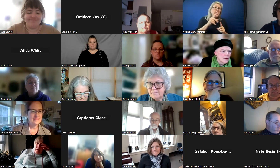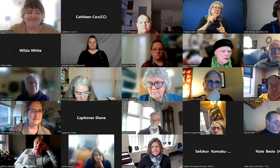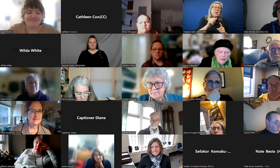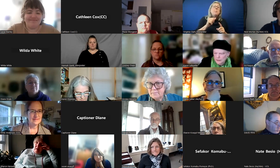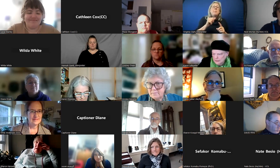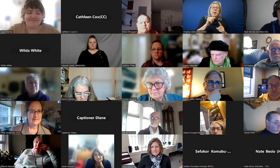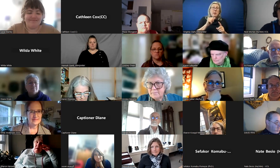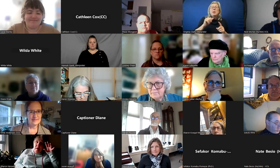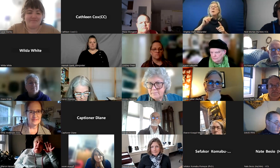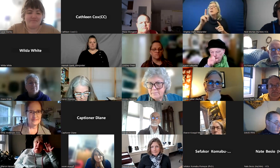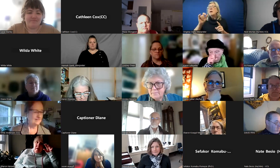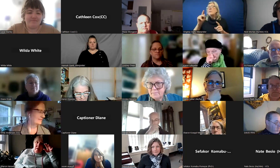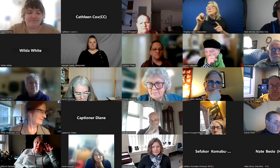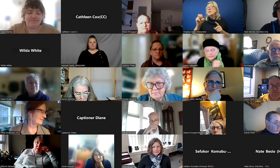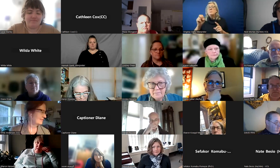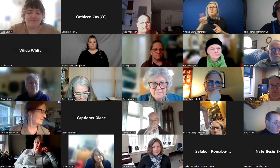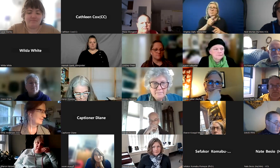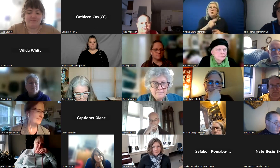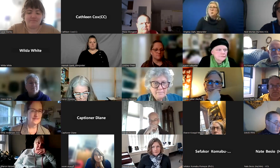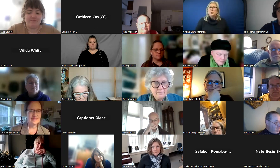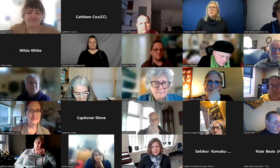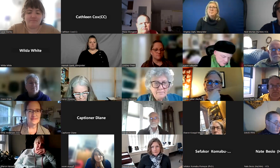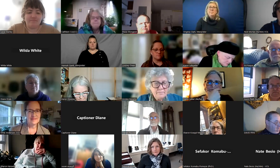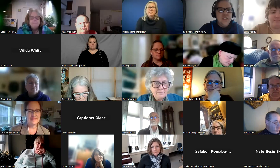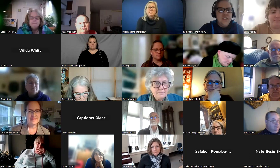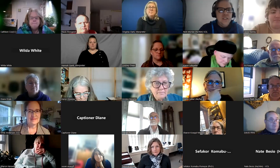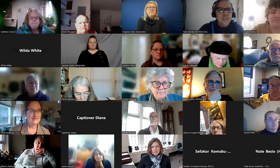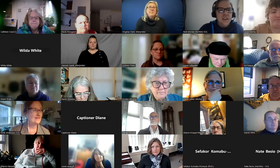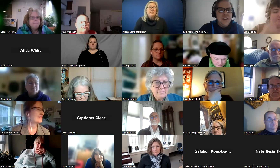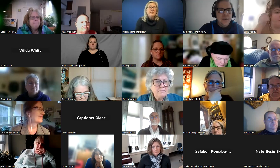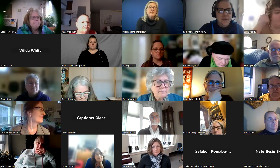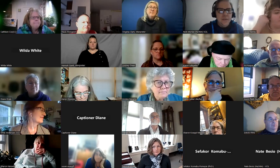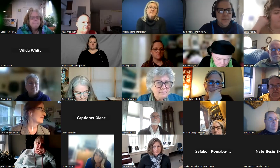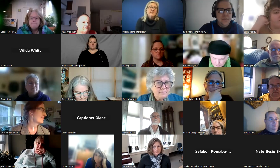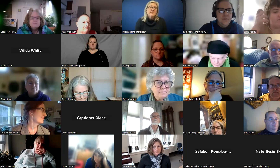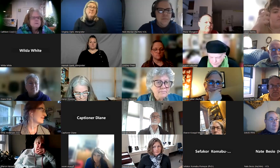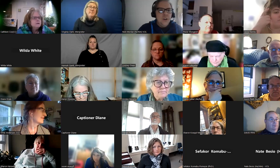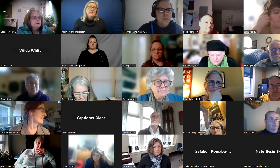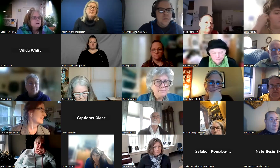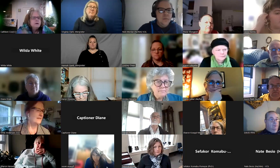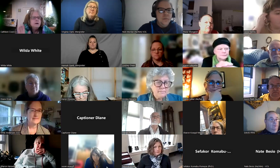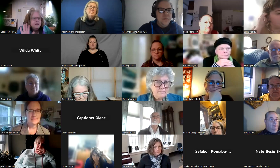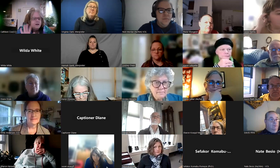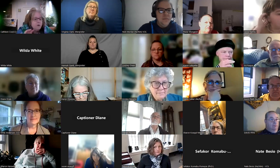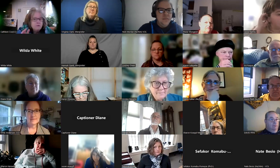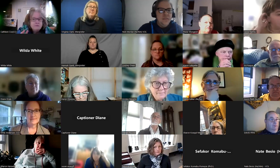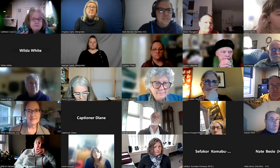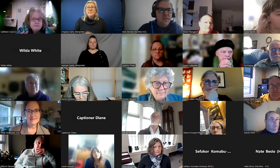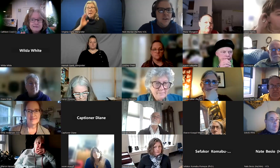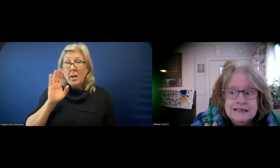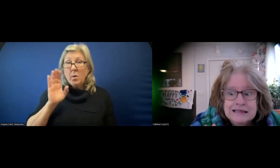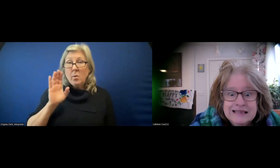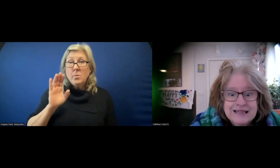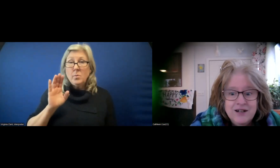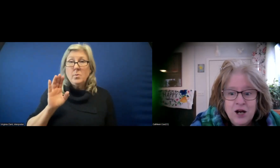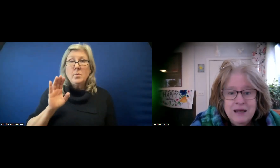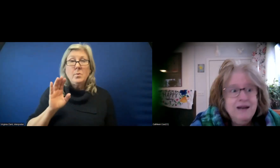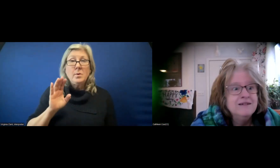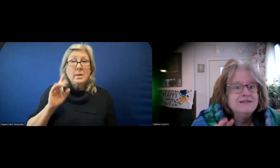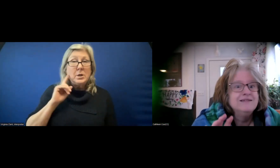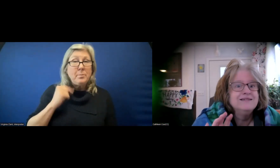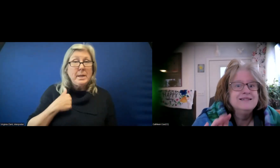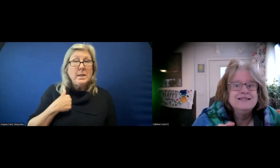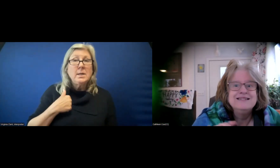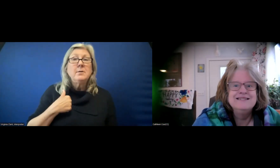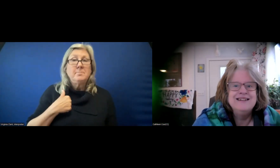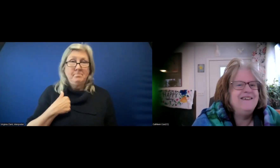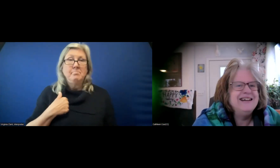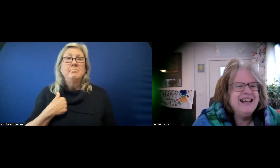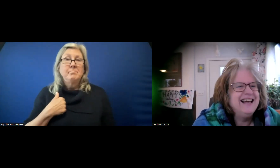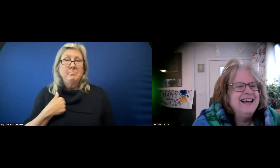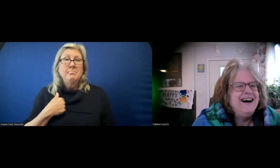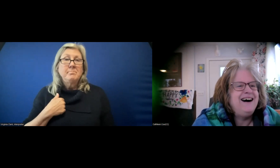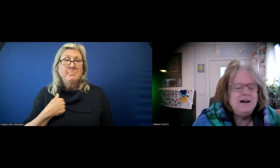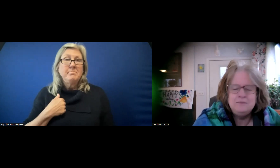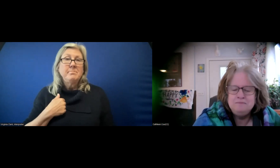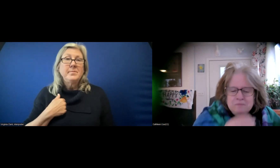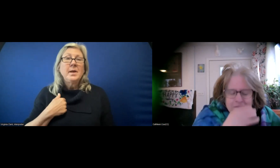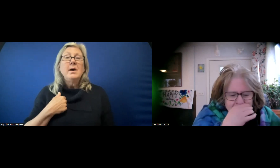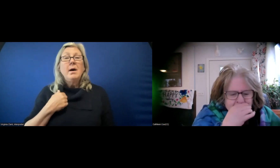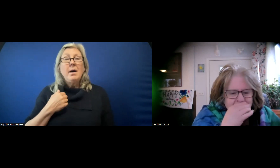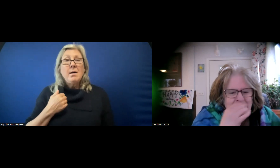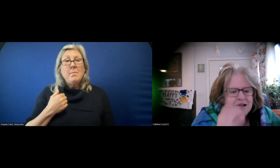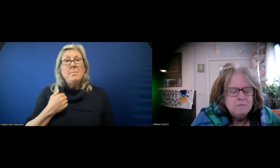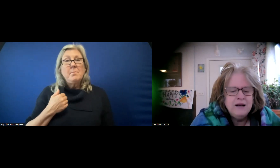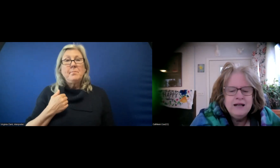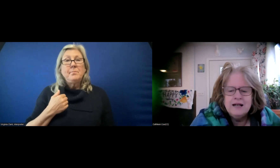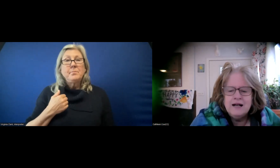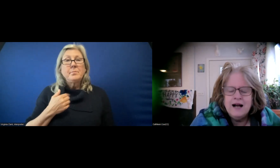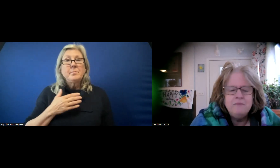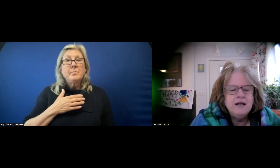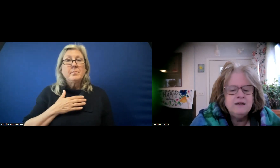Kathleen. >> Hello? Can you hear me? I've been on SSDI